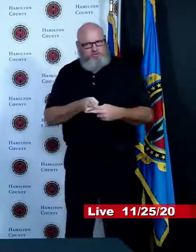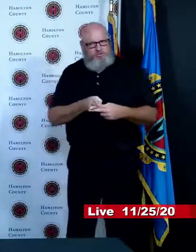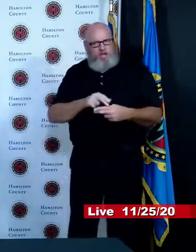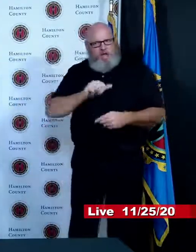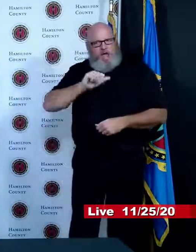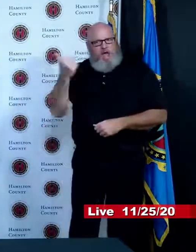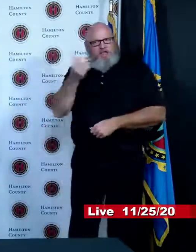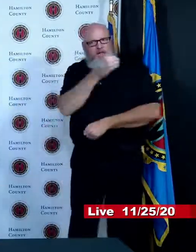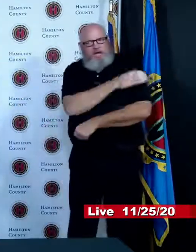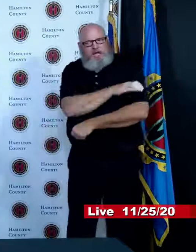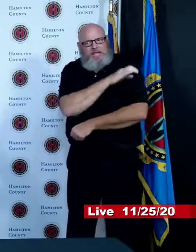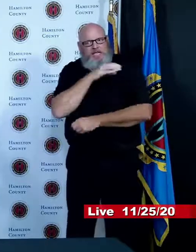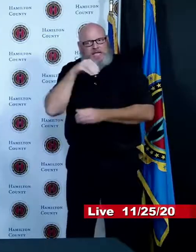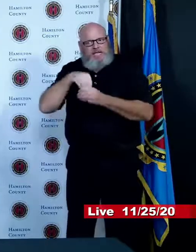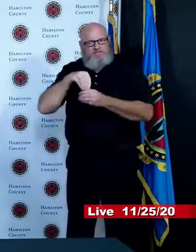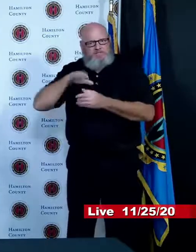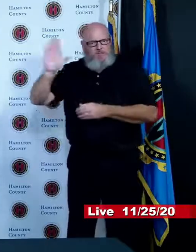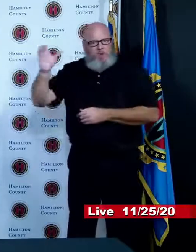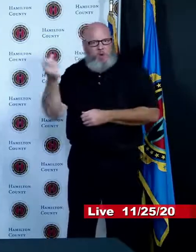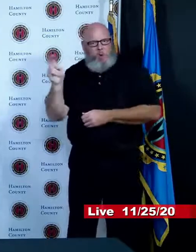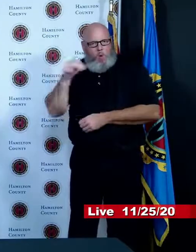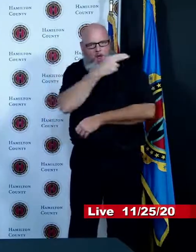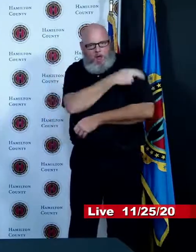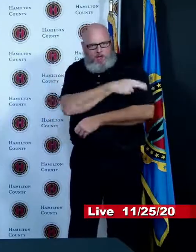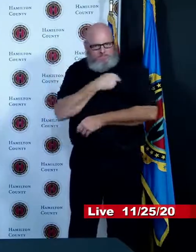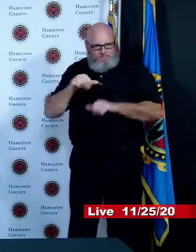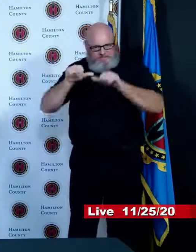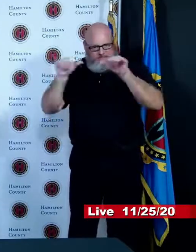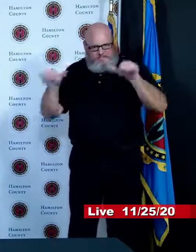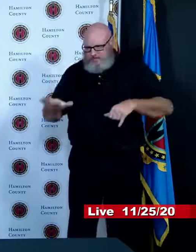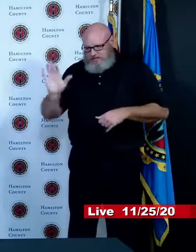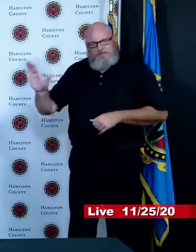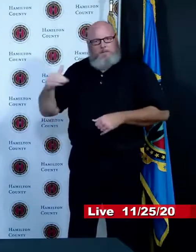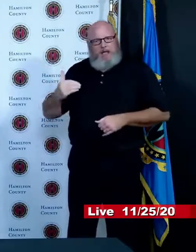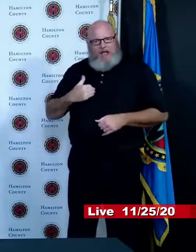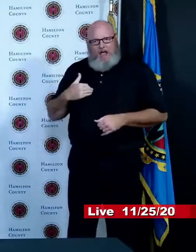they're more comfortable than a concrete floor at the duke center but that plan still exists